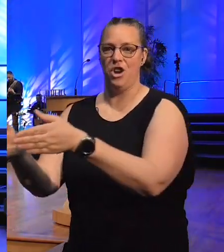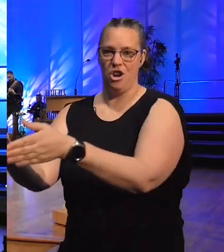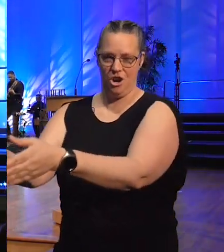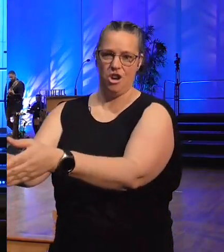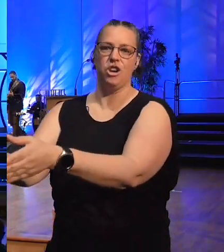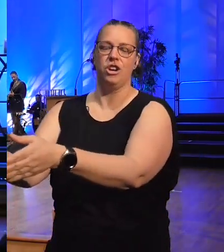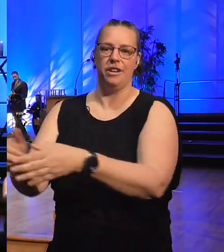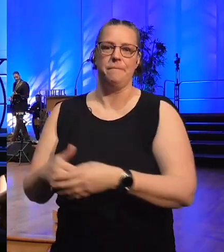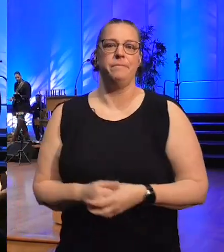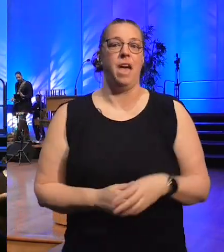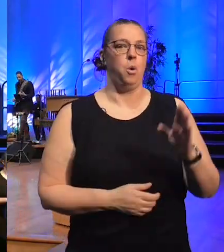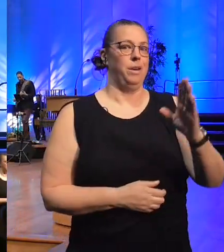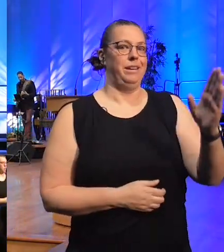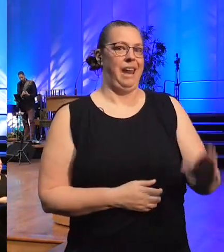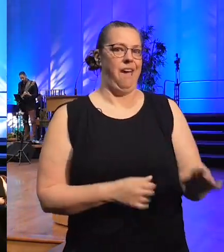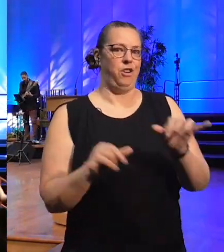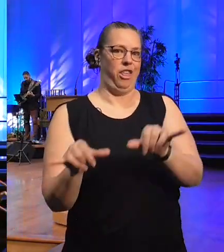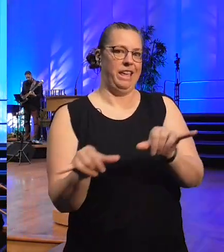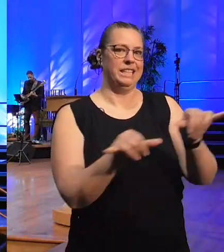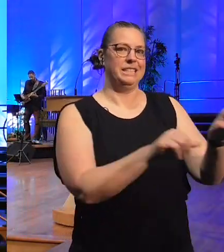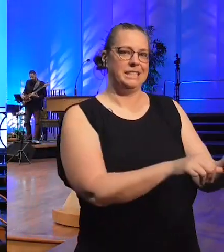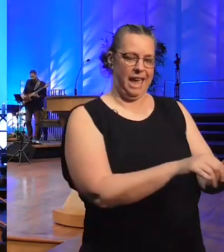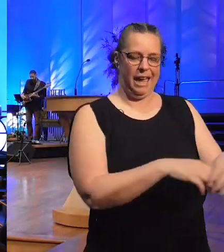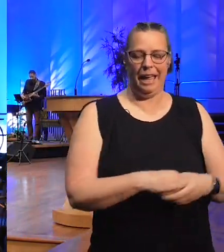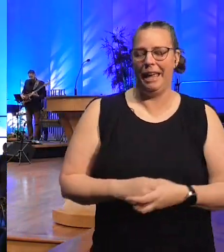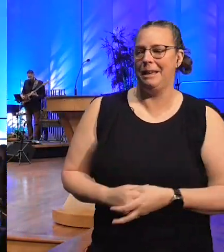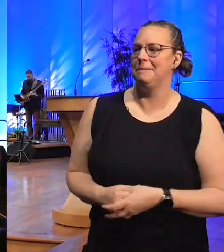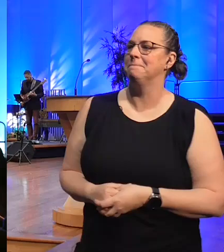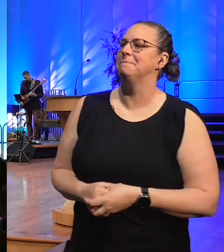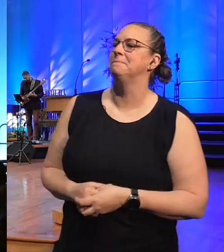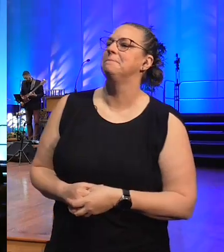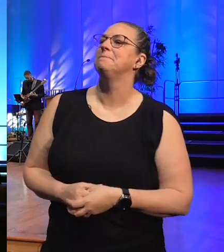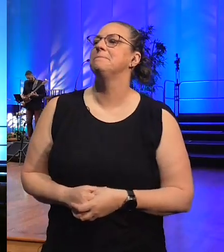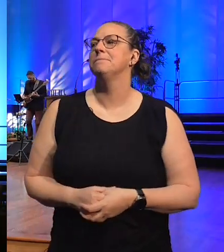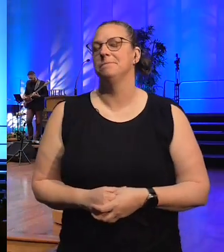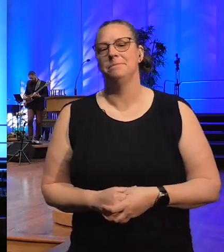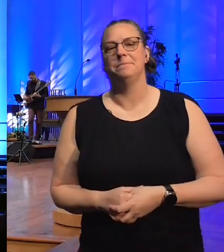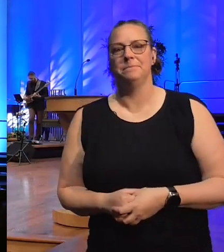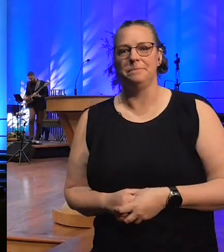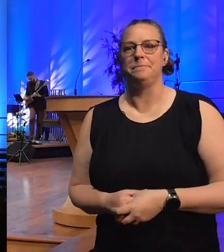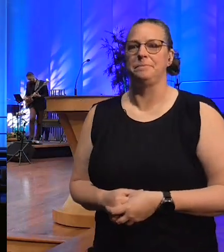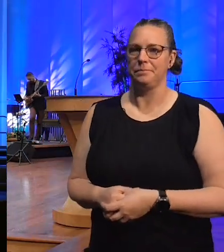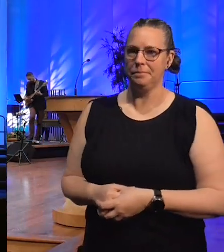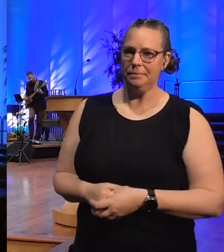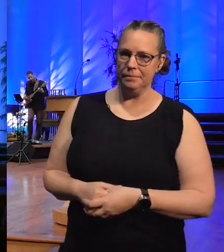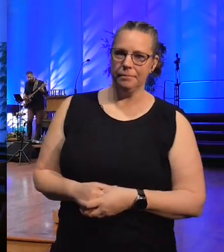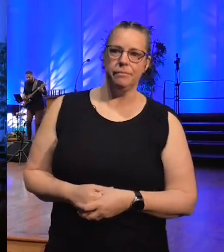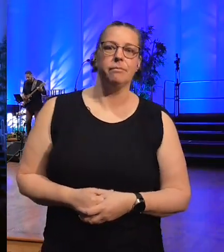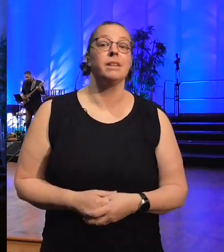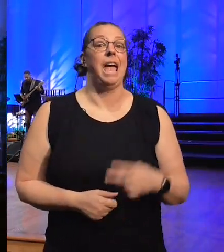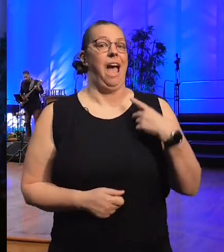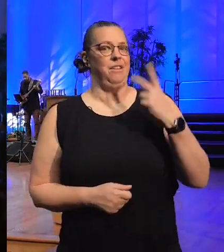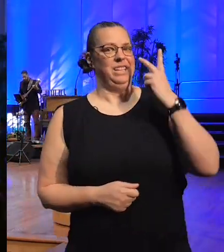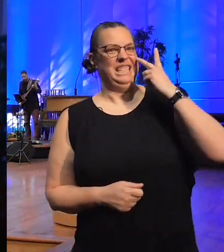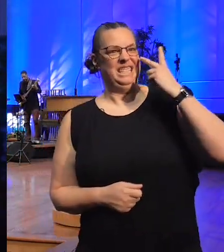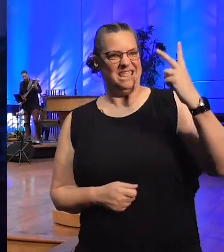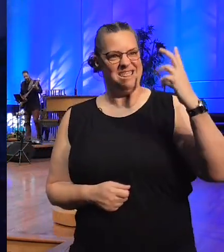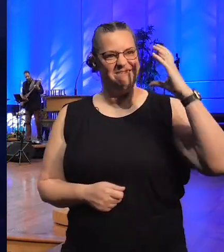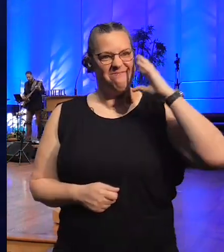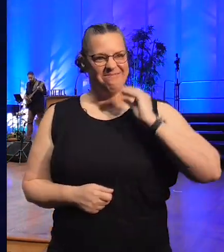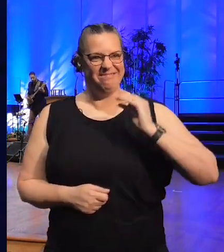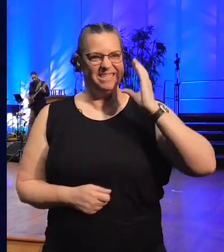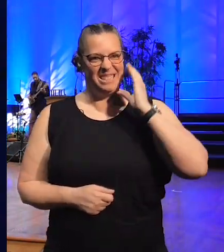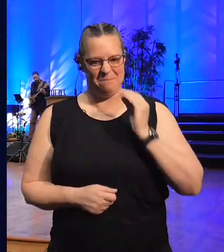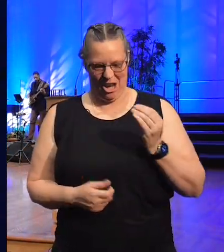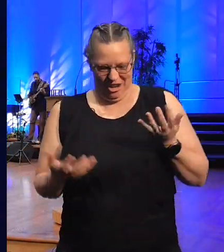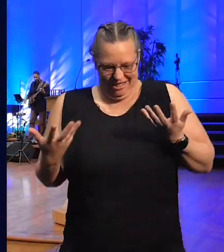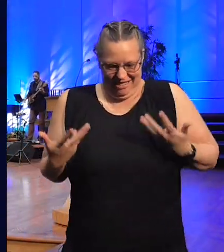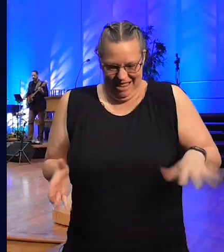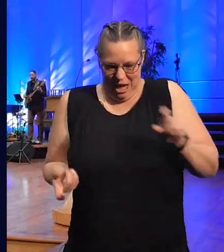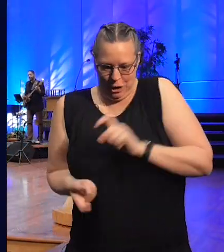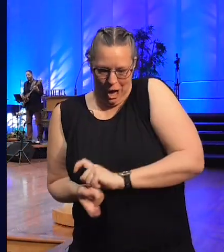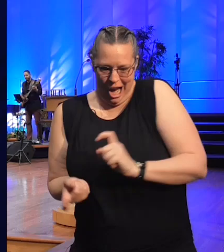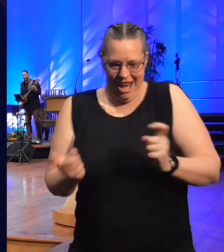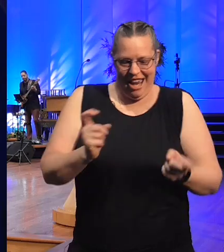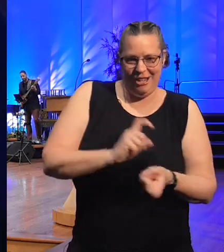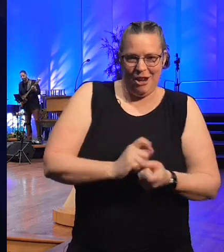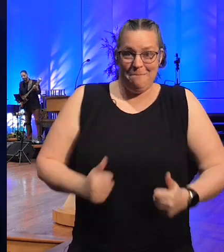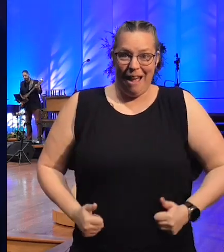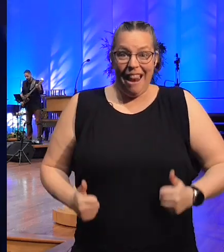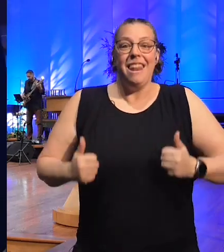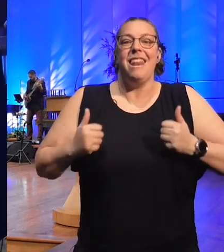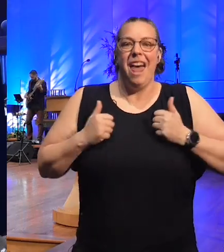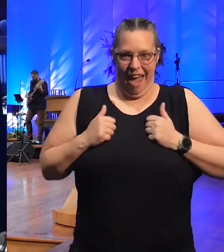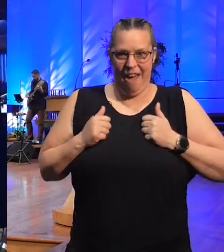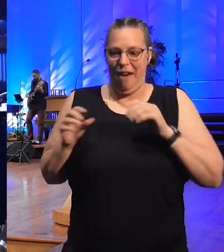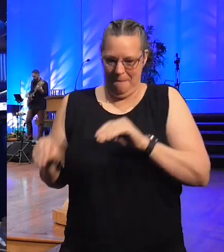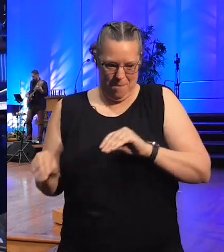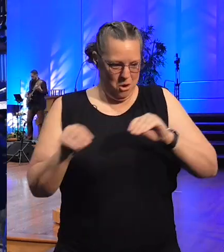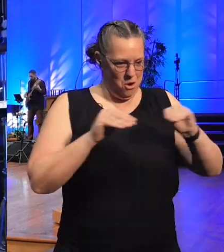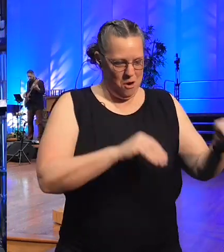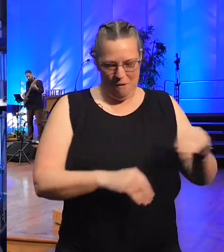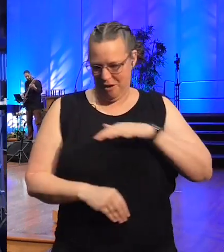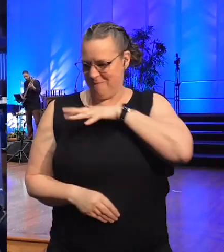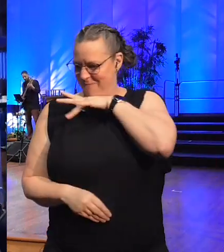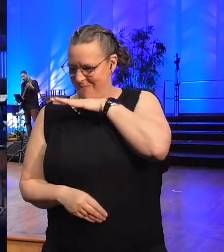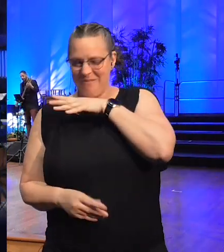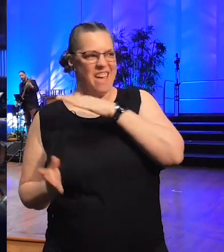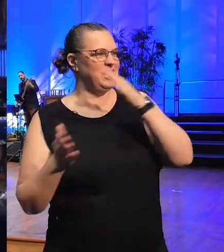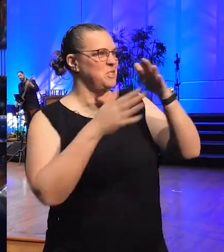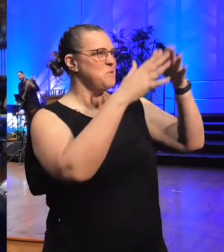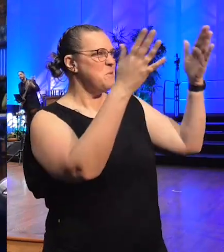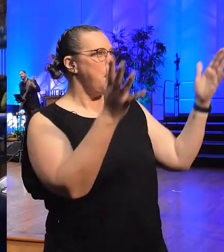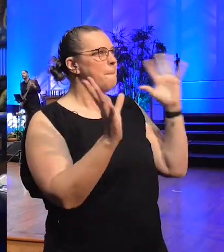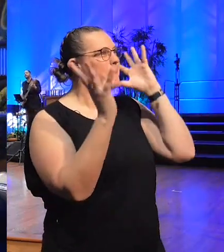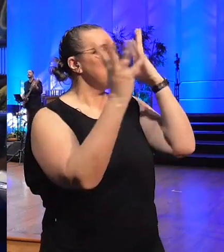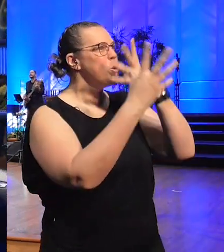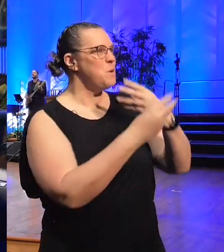rer how SE it move in my life took me from Dusty roads into Paradise all of